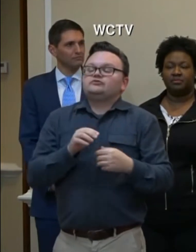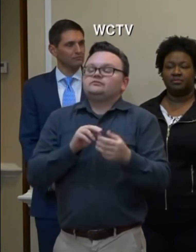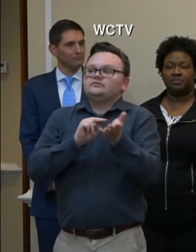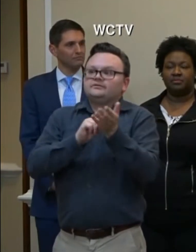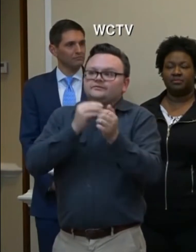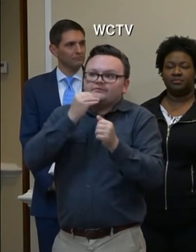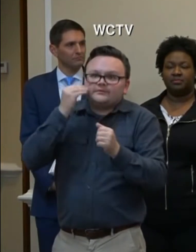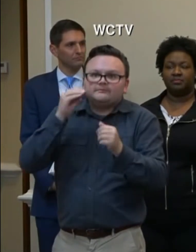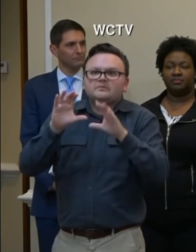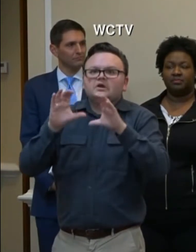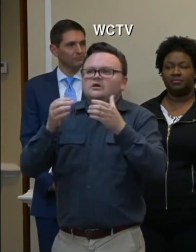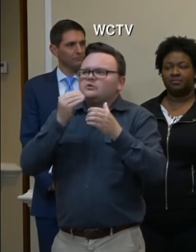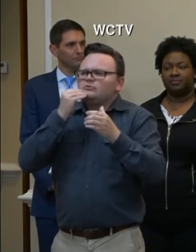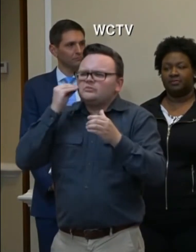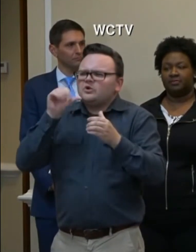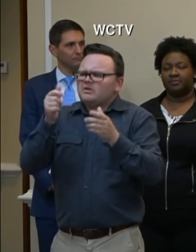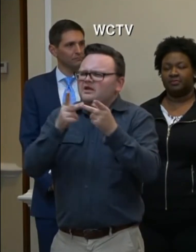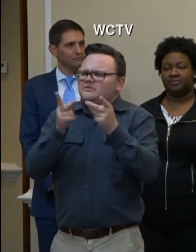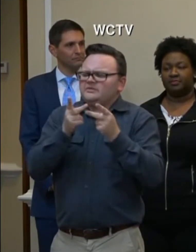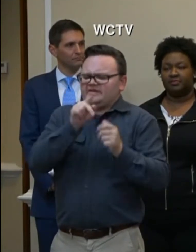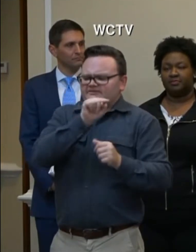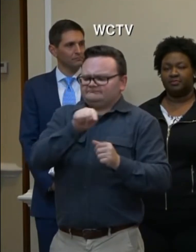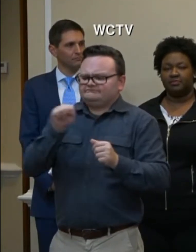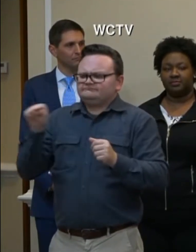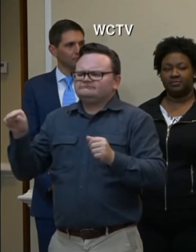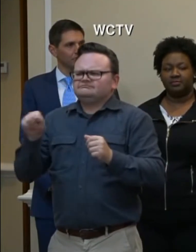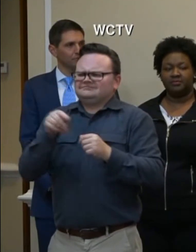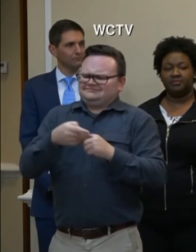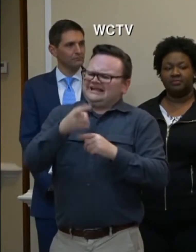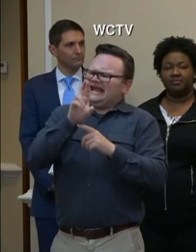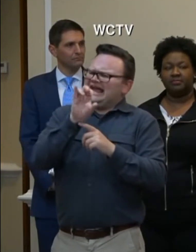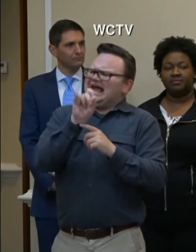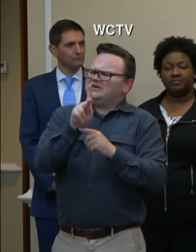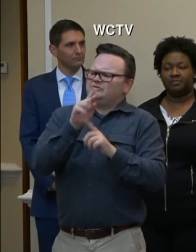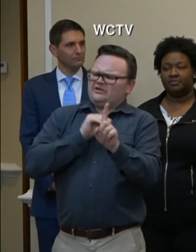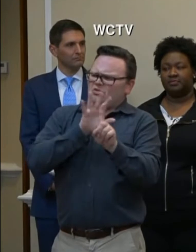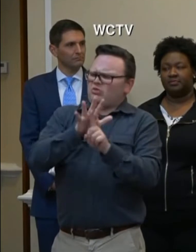to protect Florida's most vulnerable populations we've seen the tragic